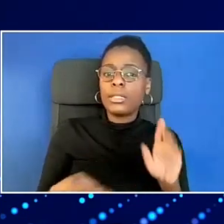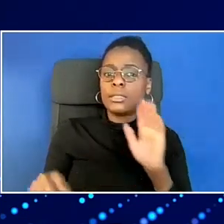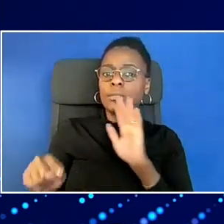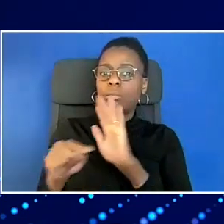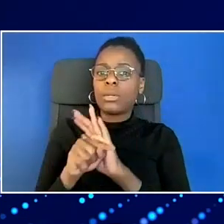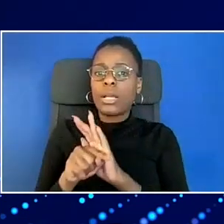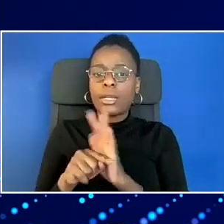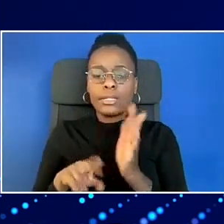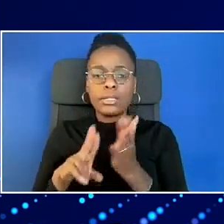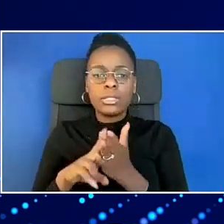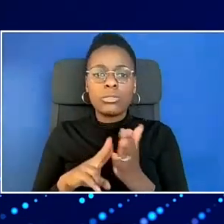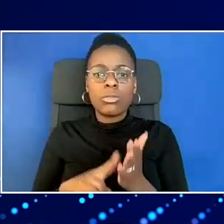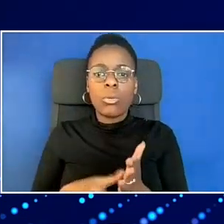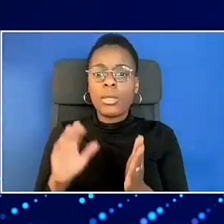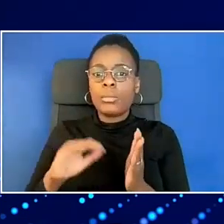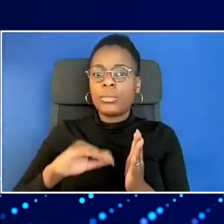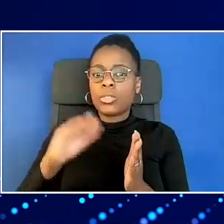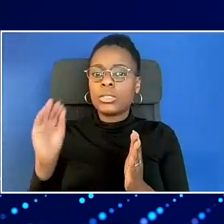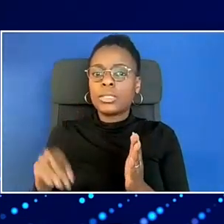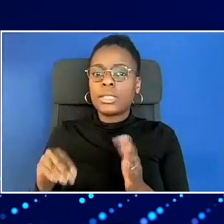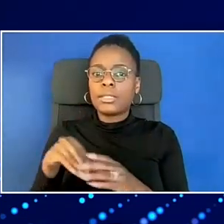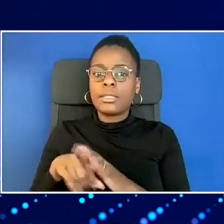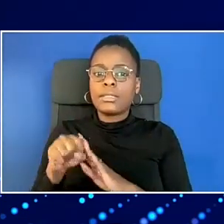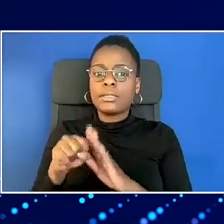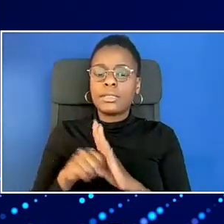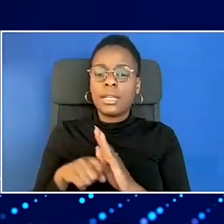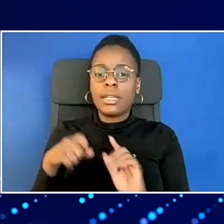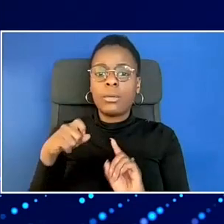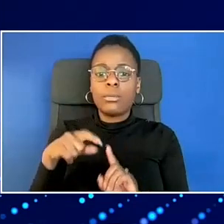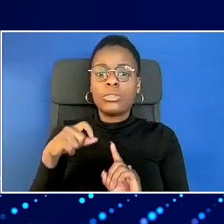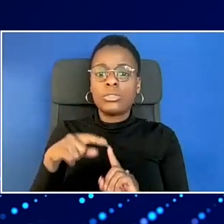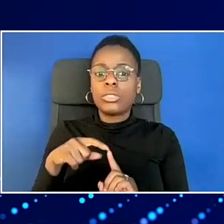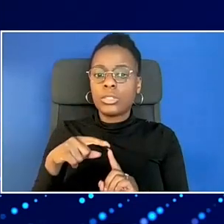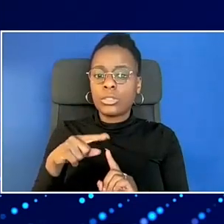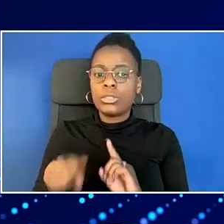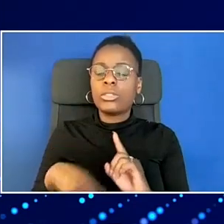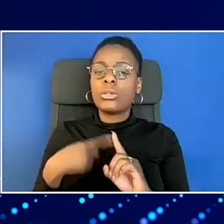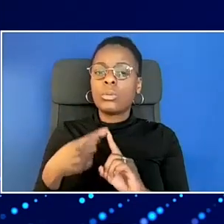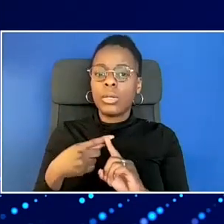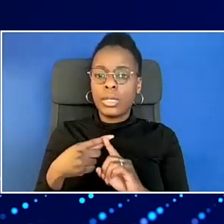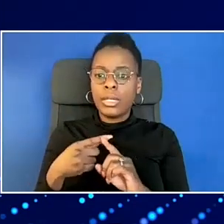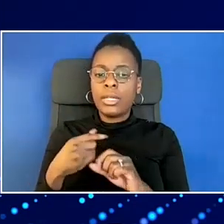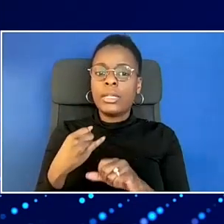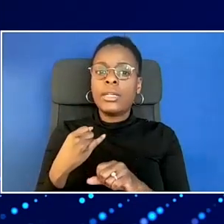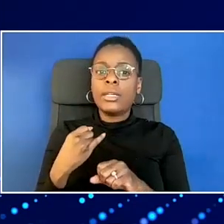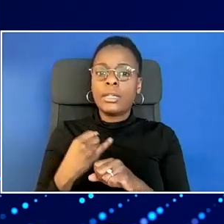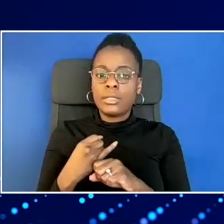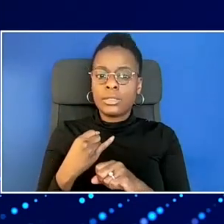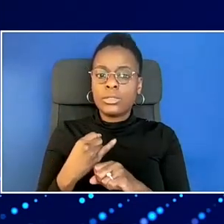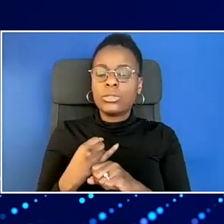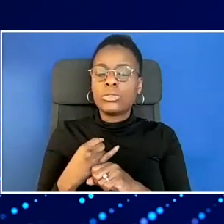within a state that would count as a trigger for when a student or when an institution would have to apply for direct authorization, for example, in that state,